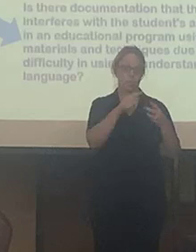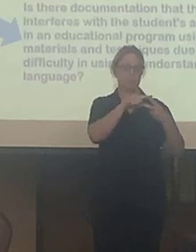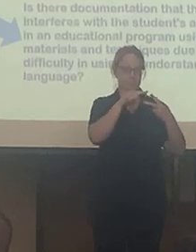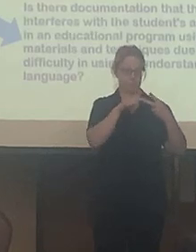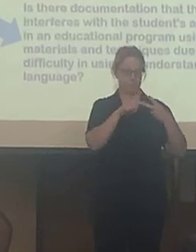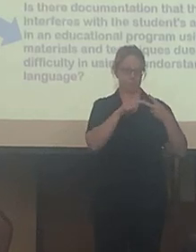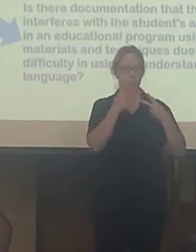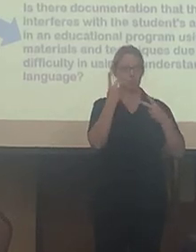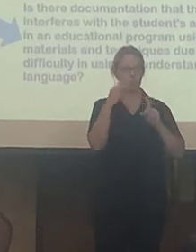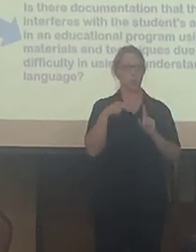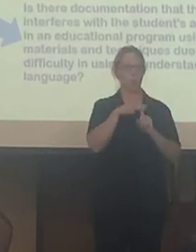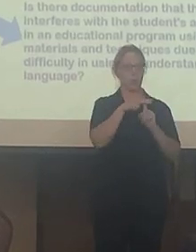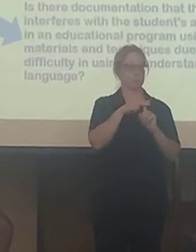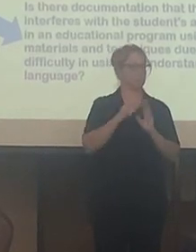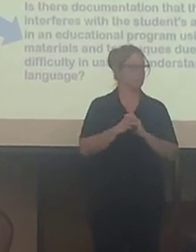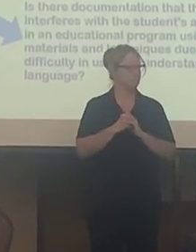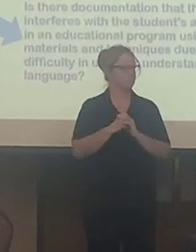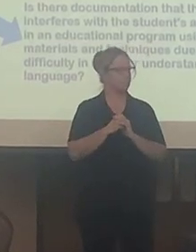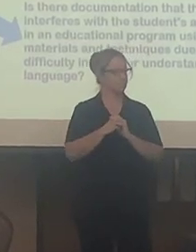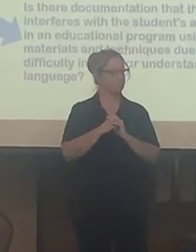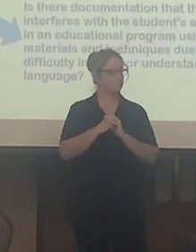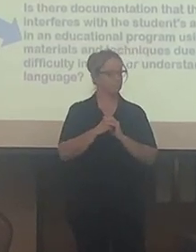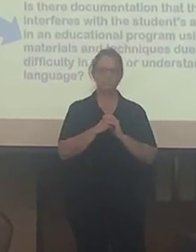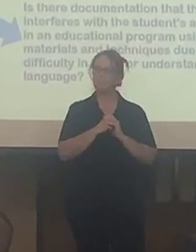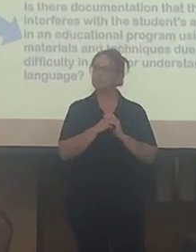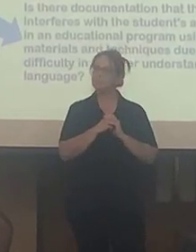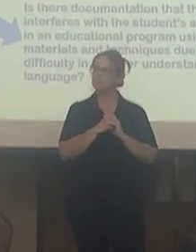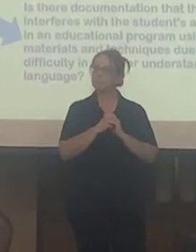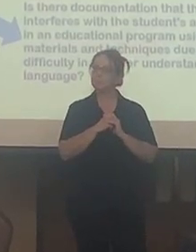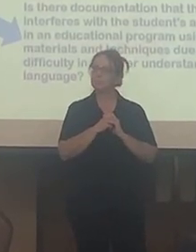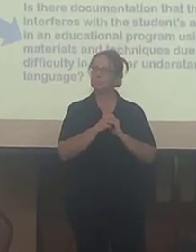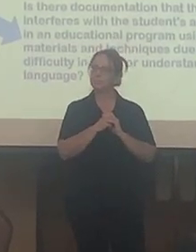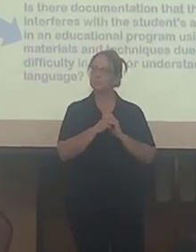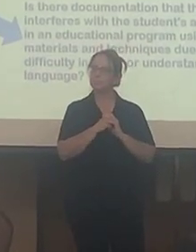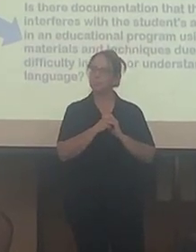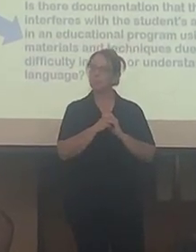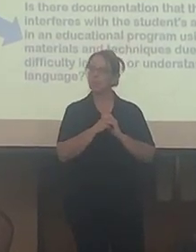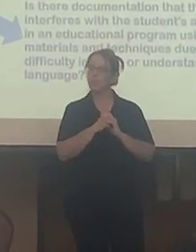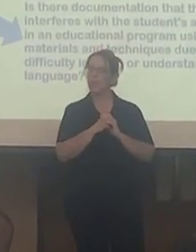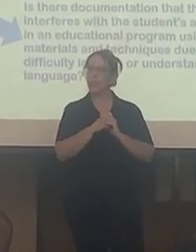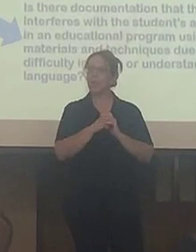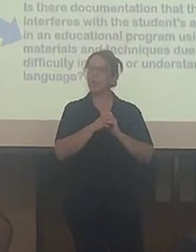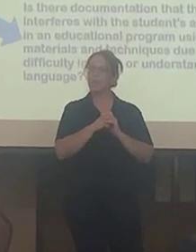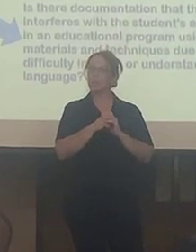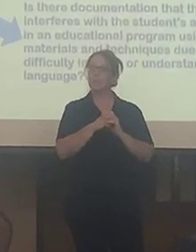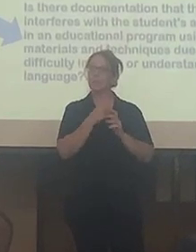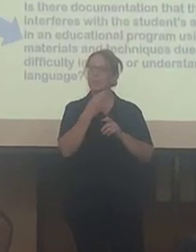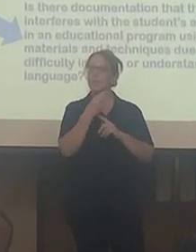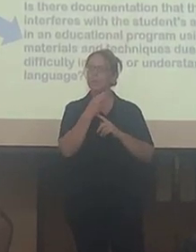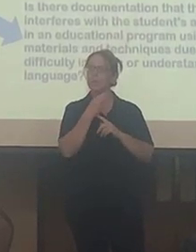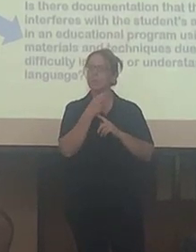two problems the hearing and eligibility form is also there the criteria form so this is what iep